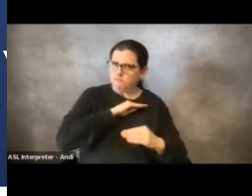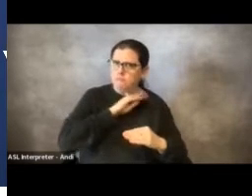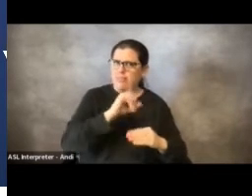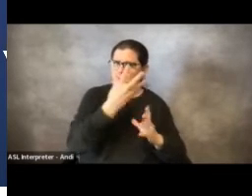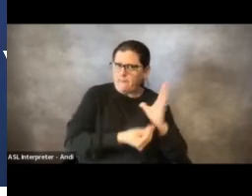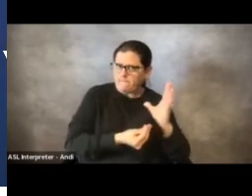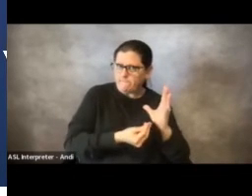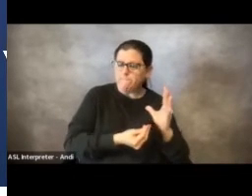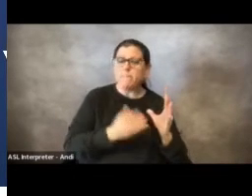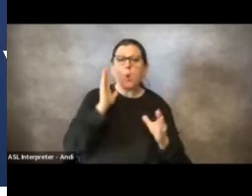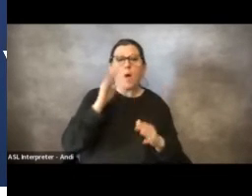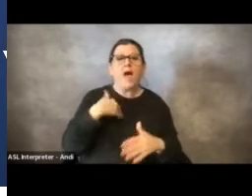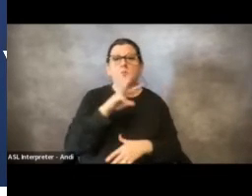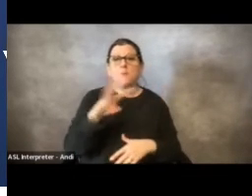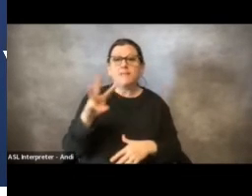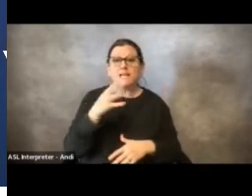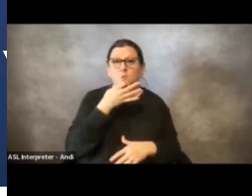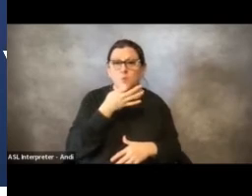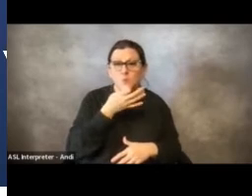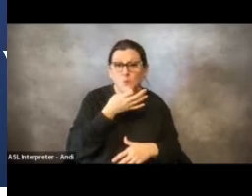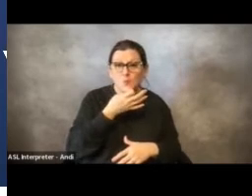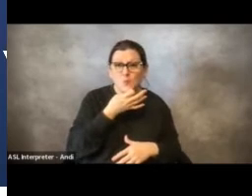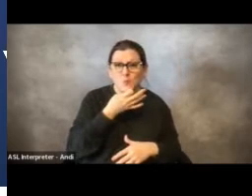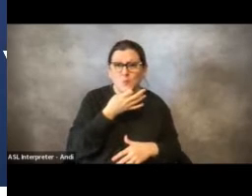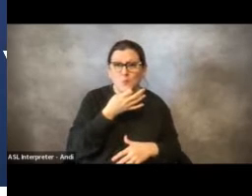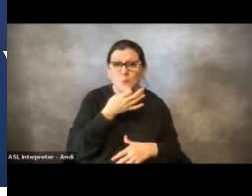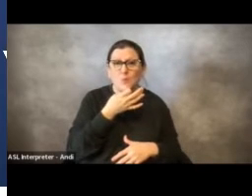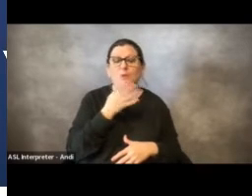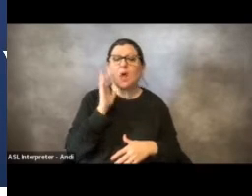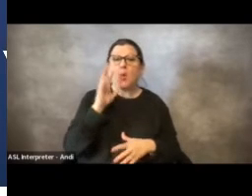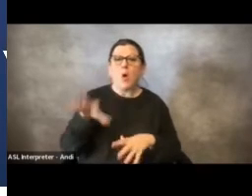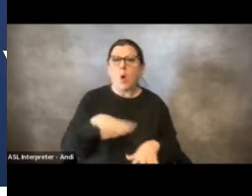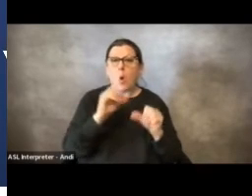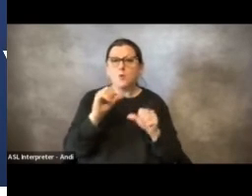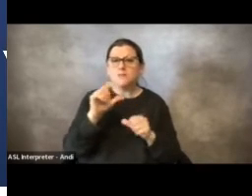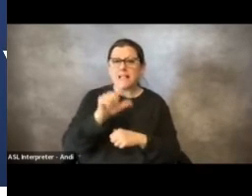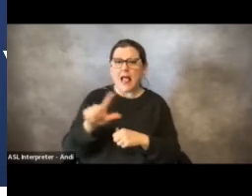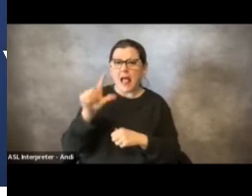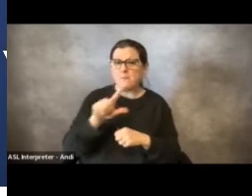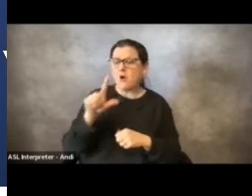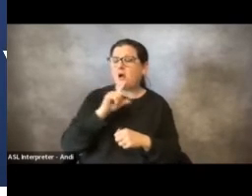will have a website very soon. And that will host library have a tremendous resources that we